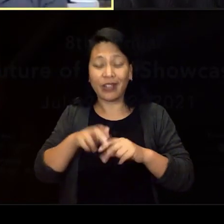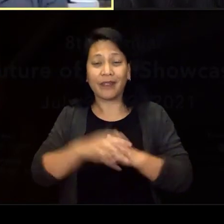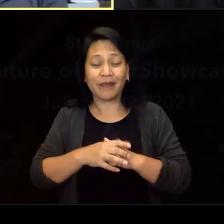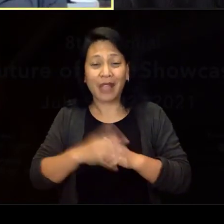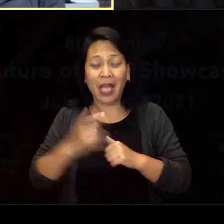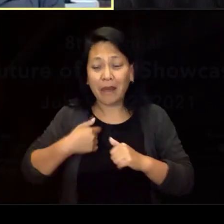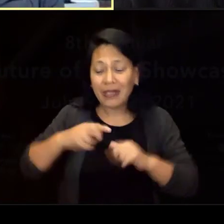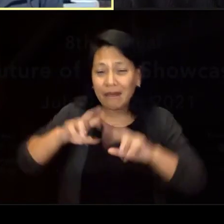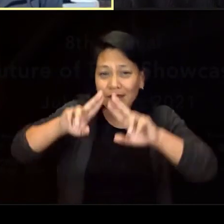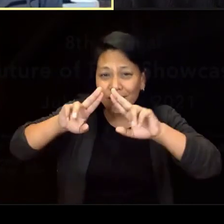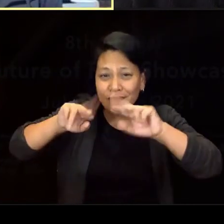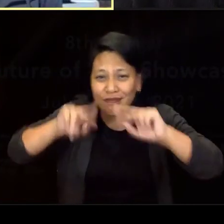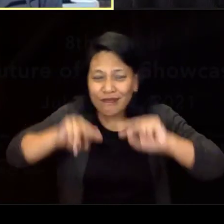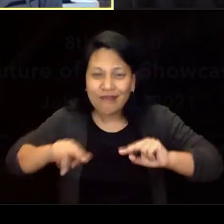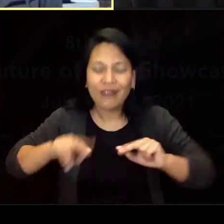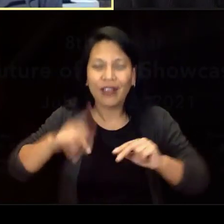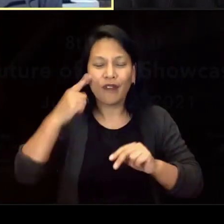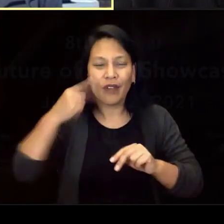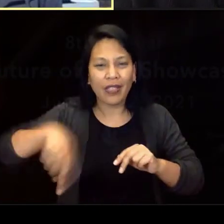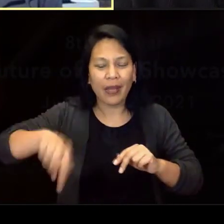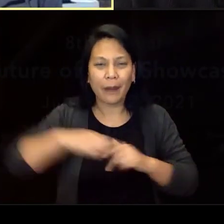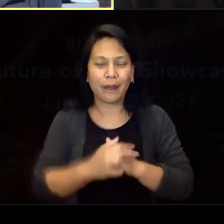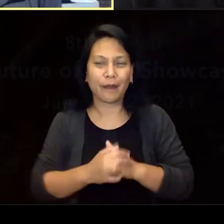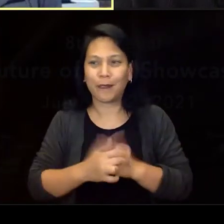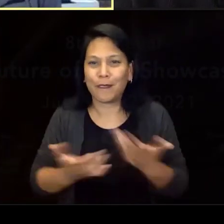And I like to keep it fun to, cause like, I don't know.